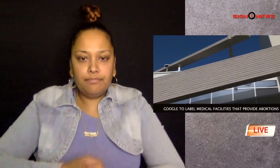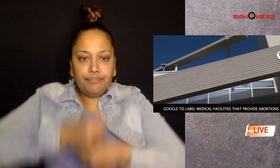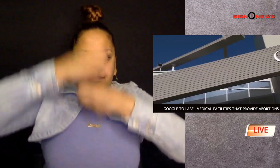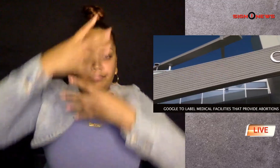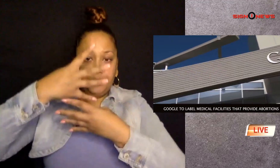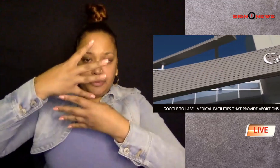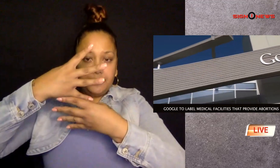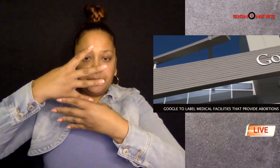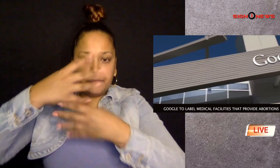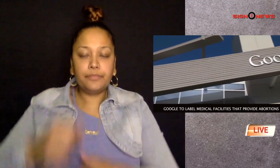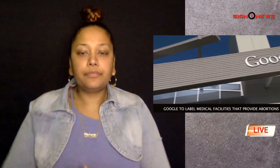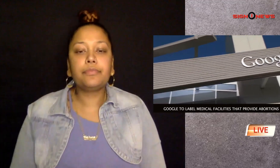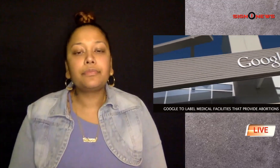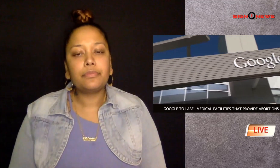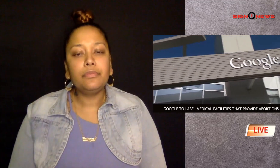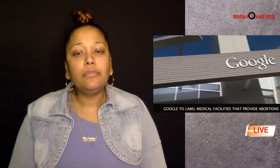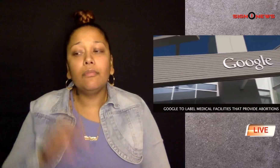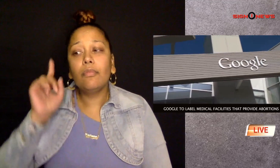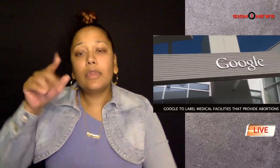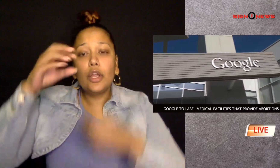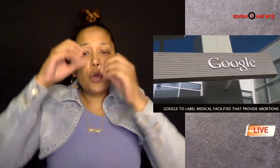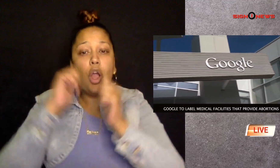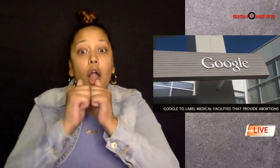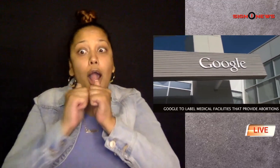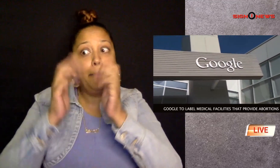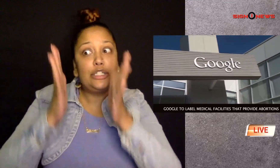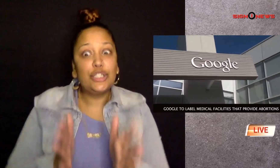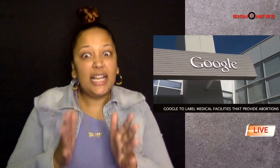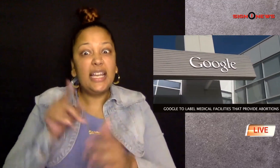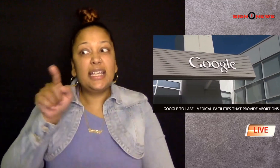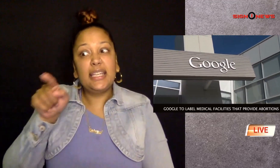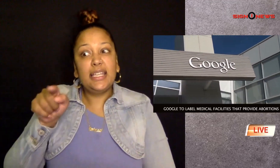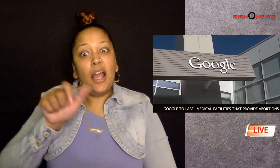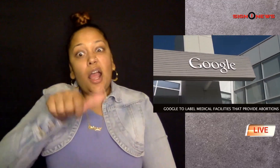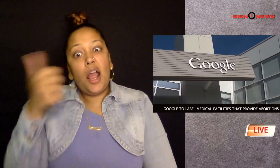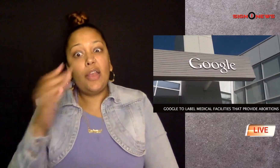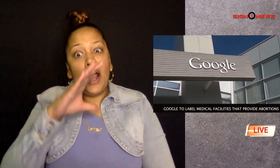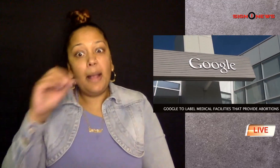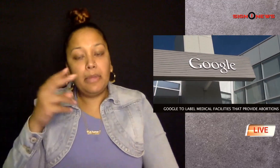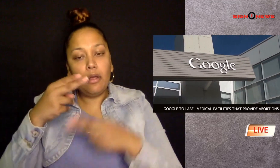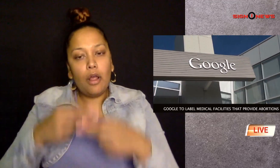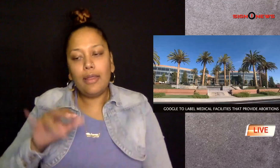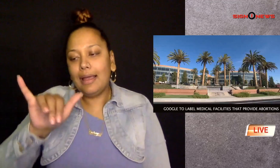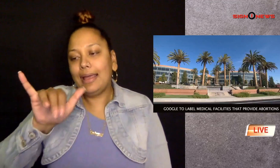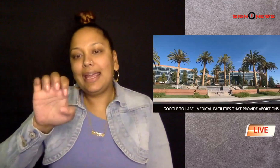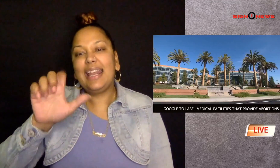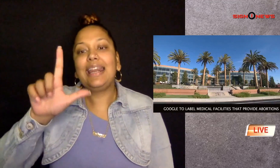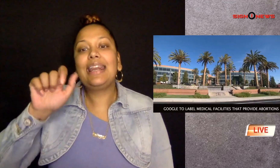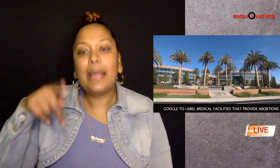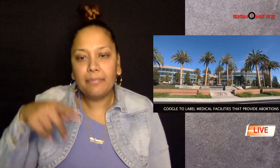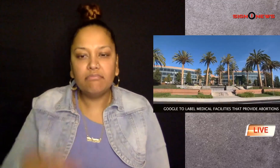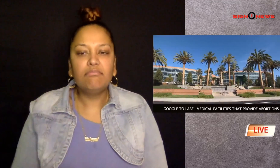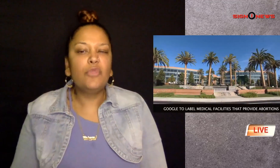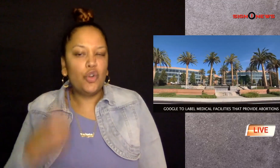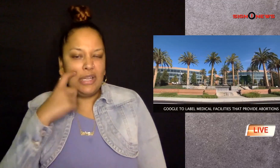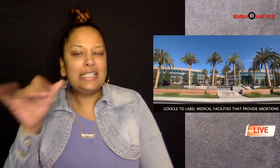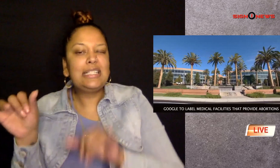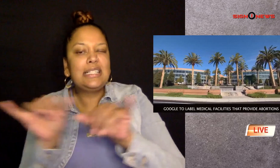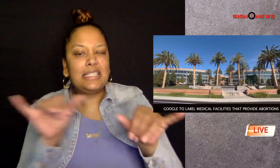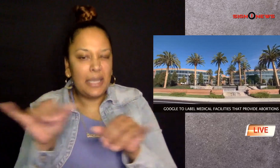using reliable data sources Google's competitor Yelp recently made a similar policy change